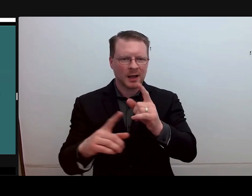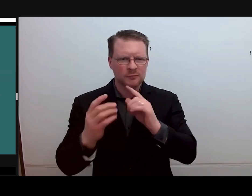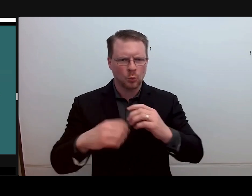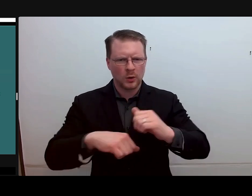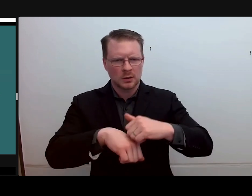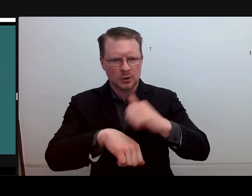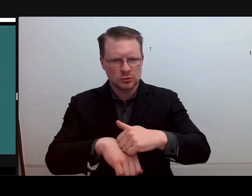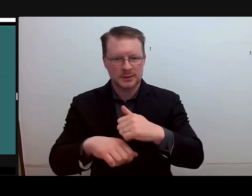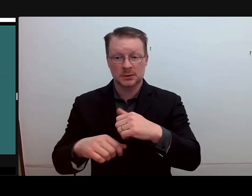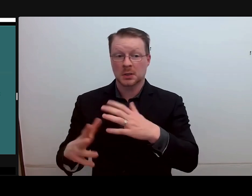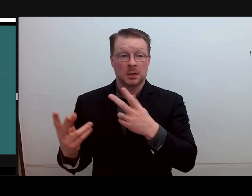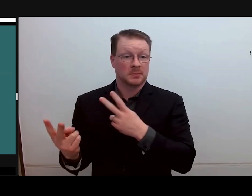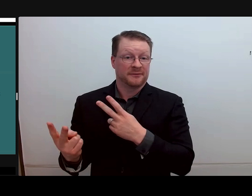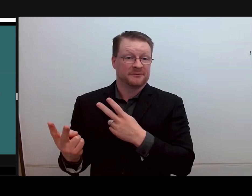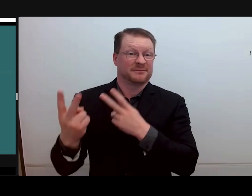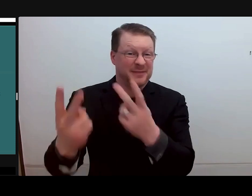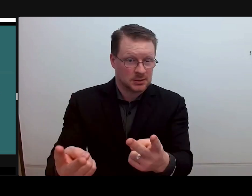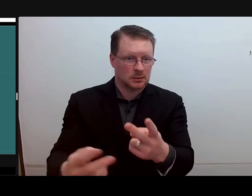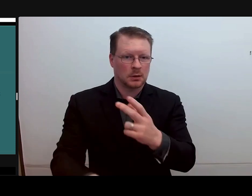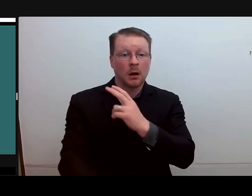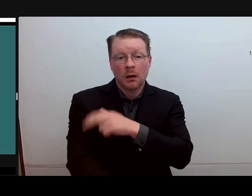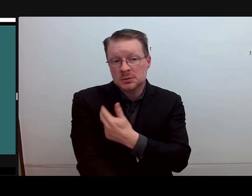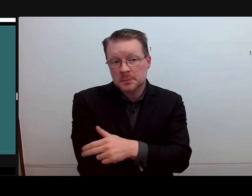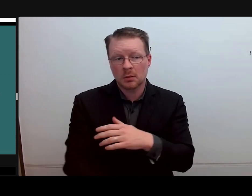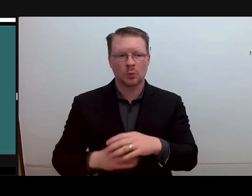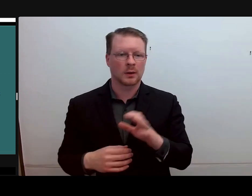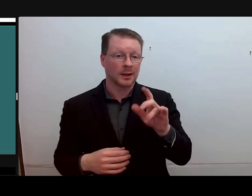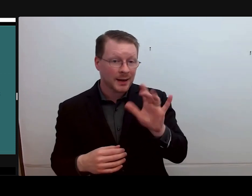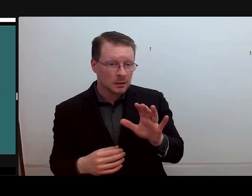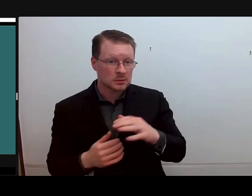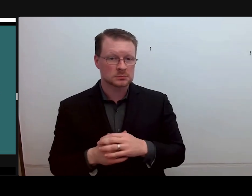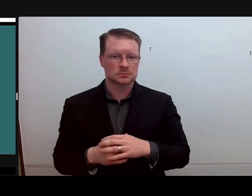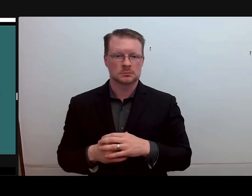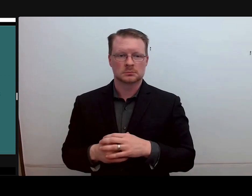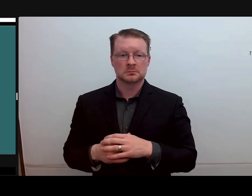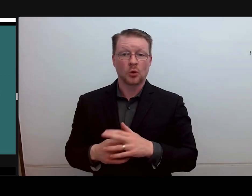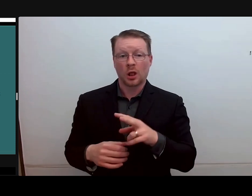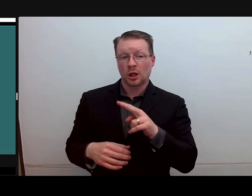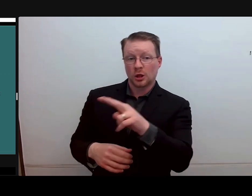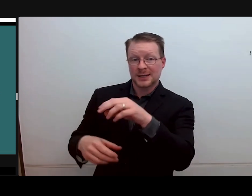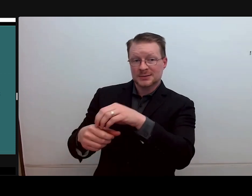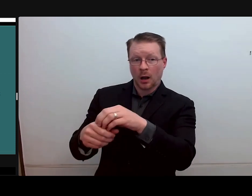It helps to make that conversation more concrete, so visiting a hospital or a clinic,